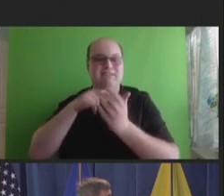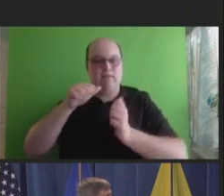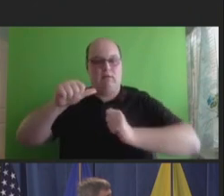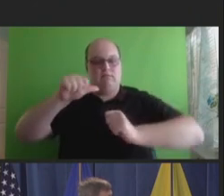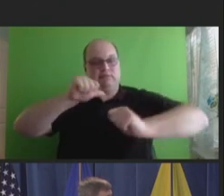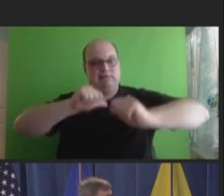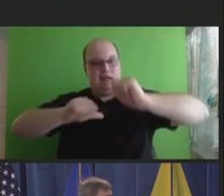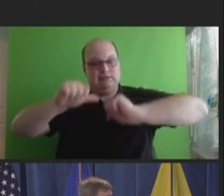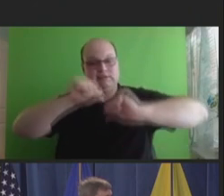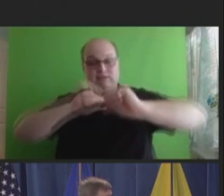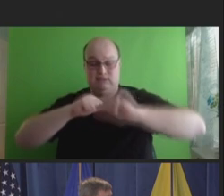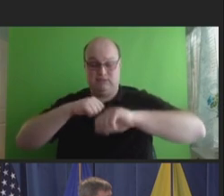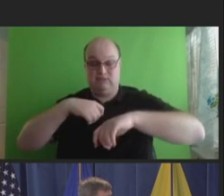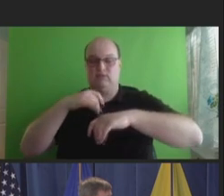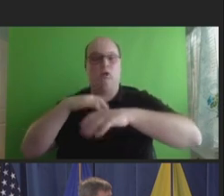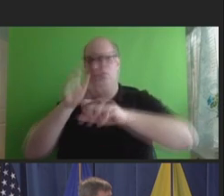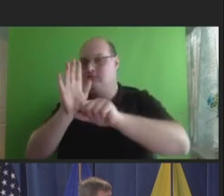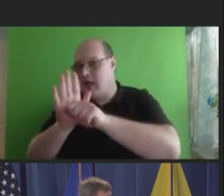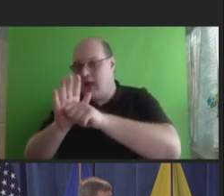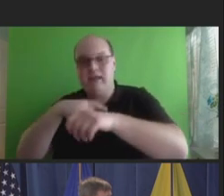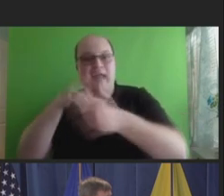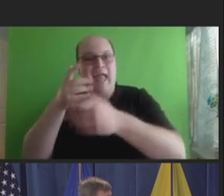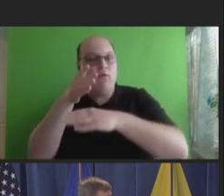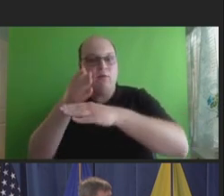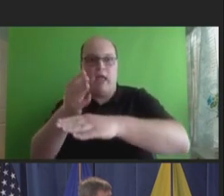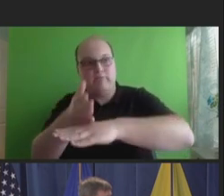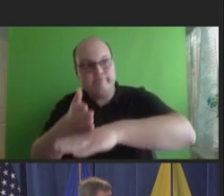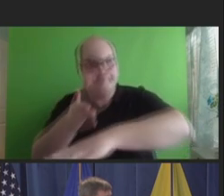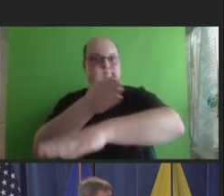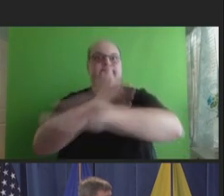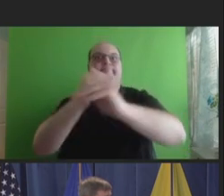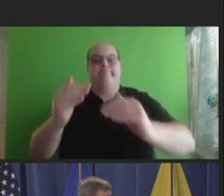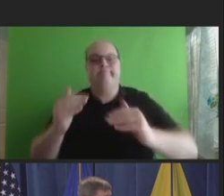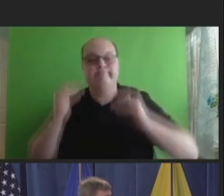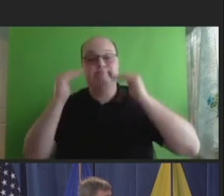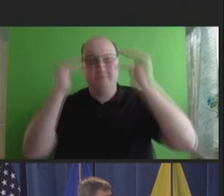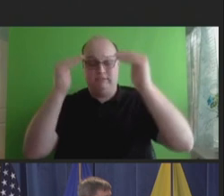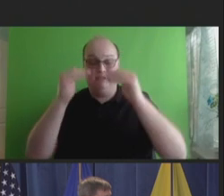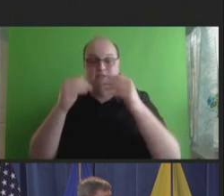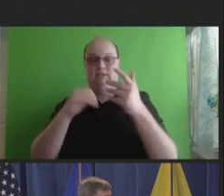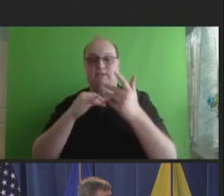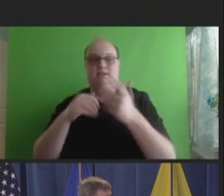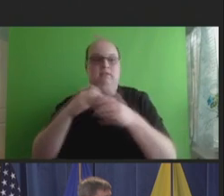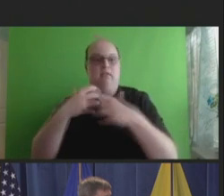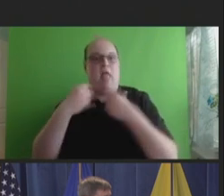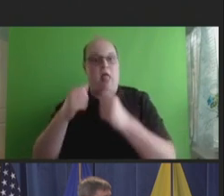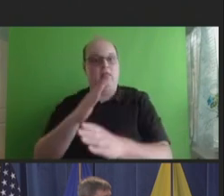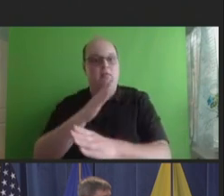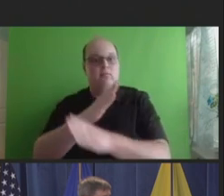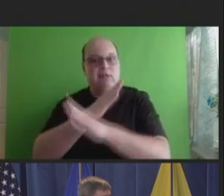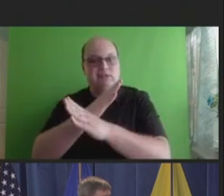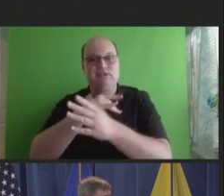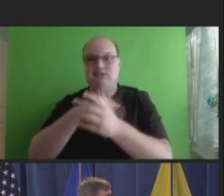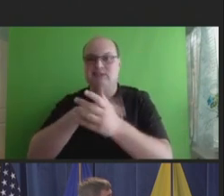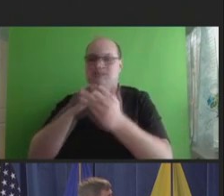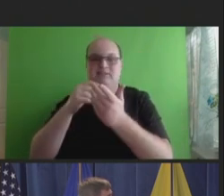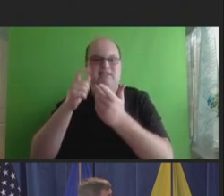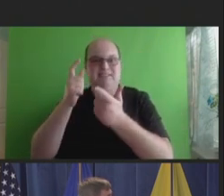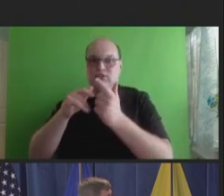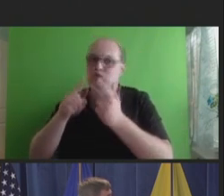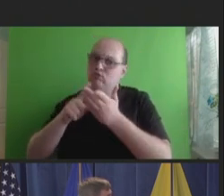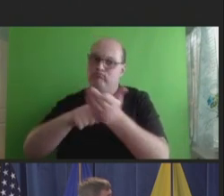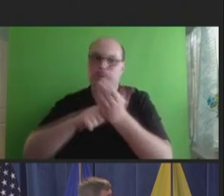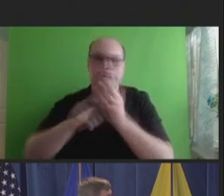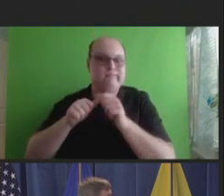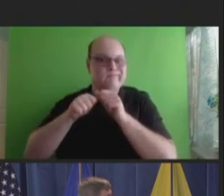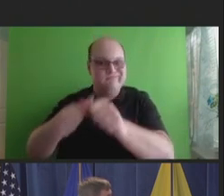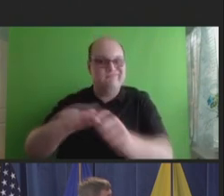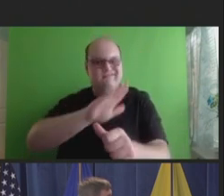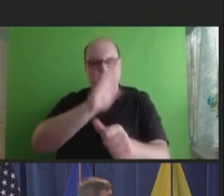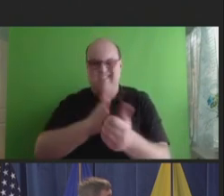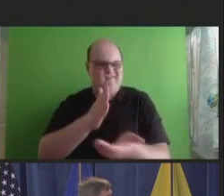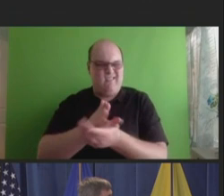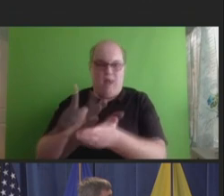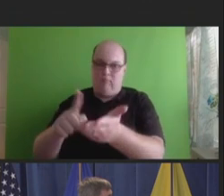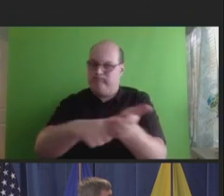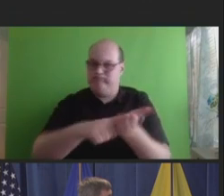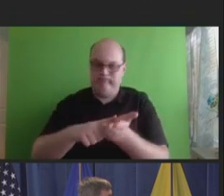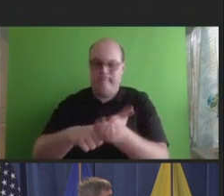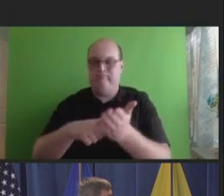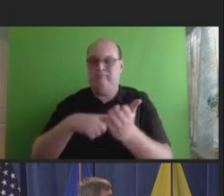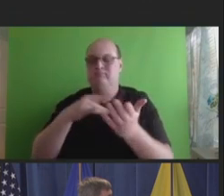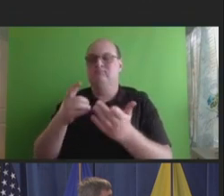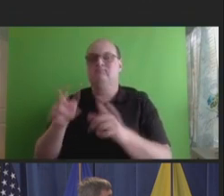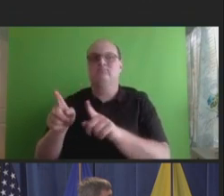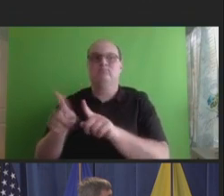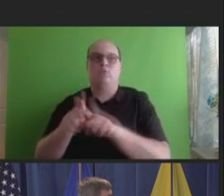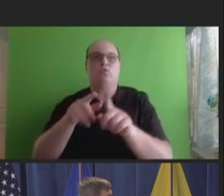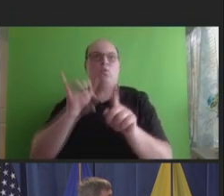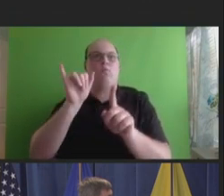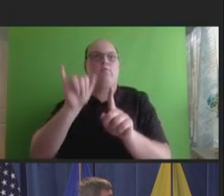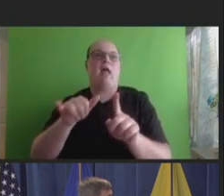or advances, health protection all the time, and help demystify this notion that if something